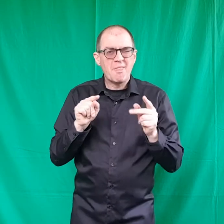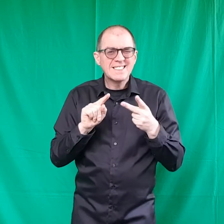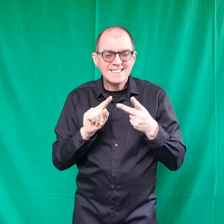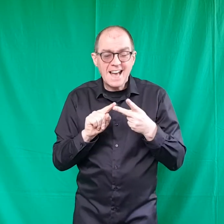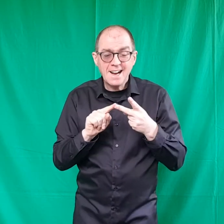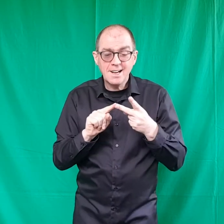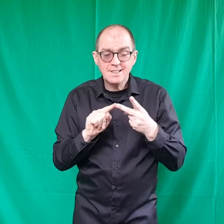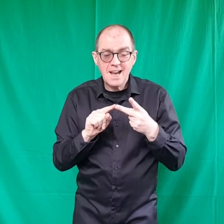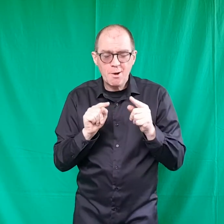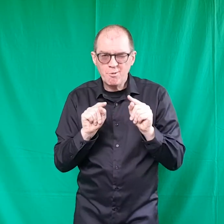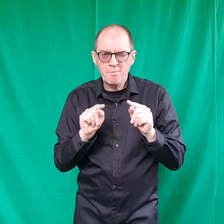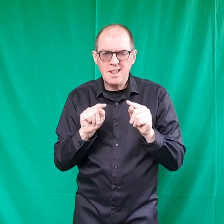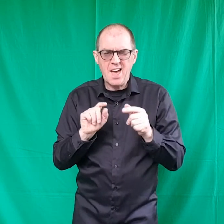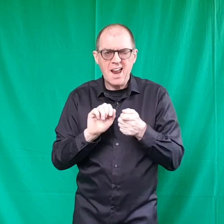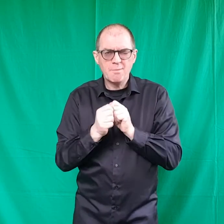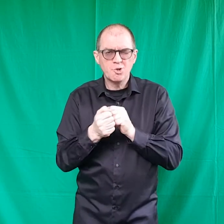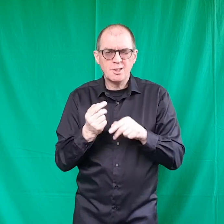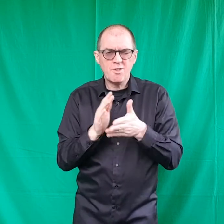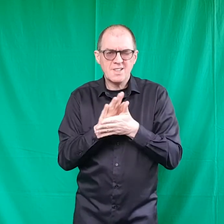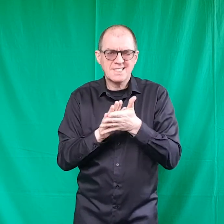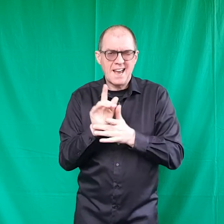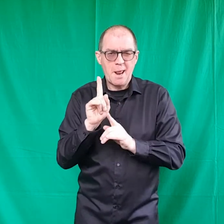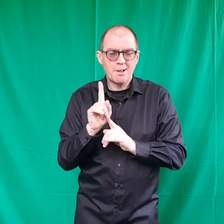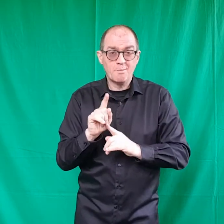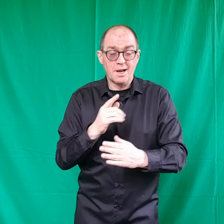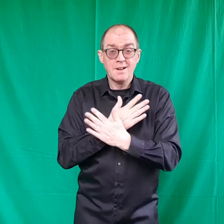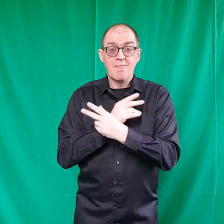But the second time we repeat that, I'm changing the sound a little bit.